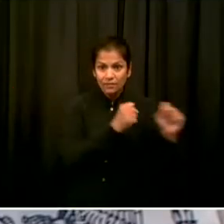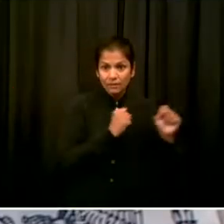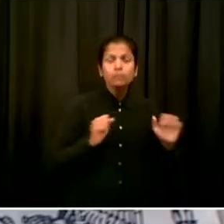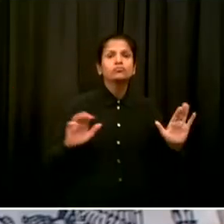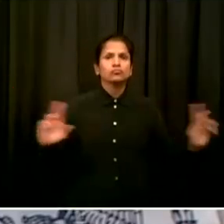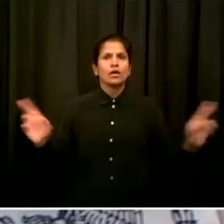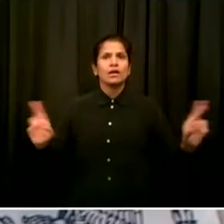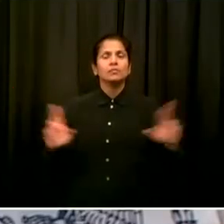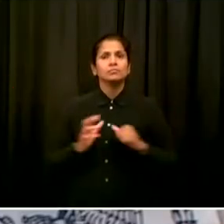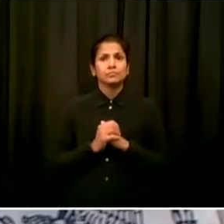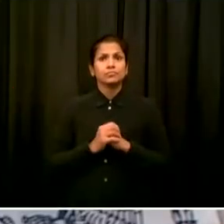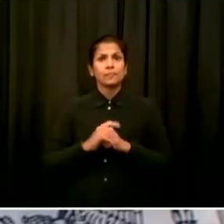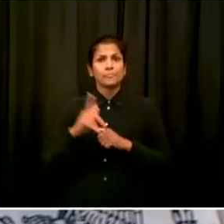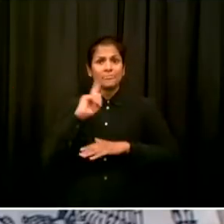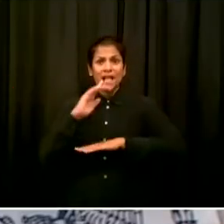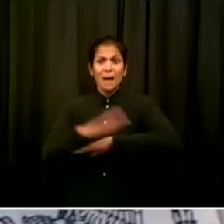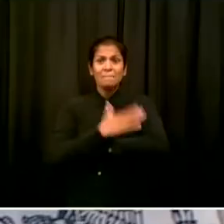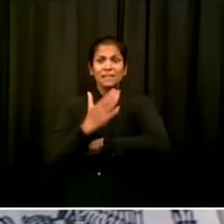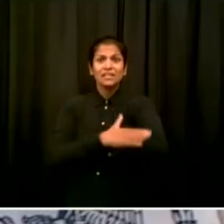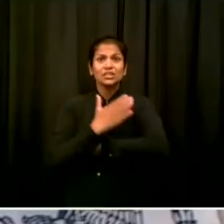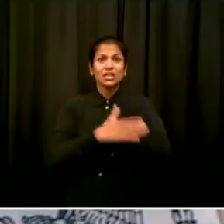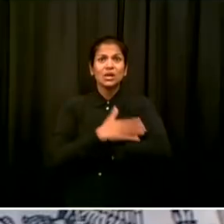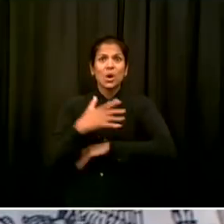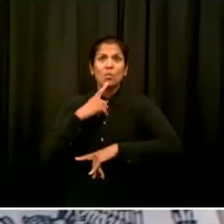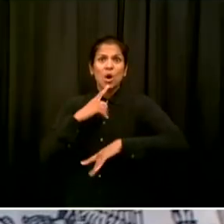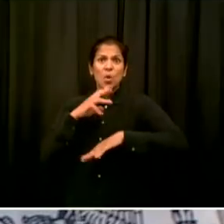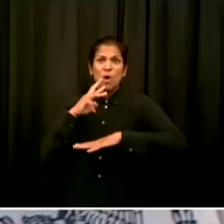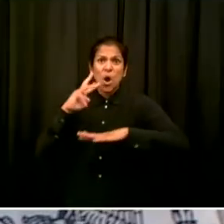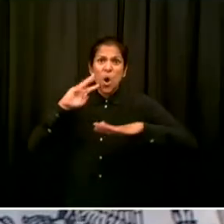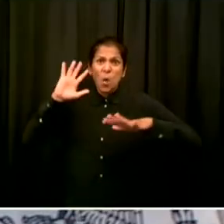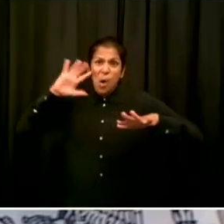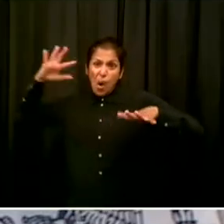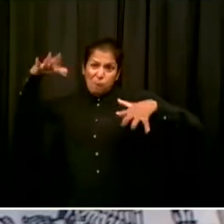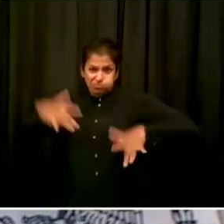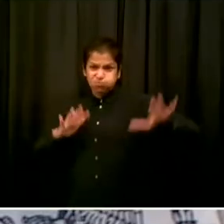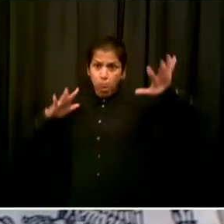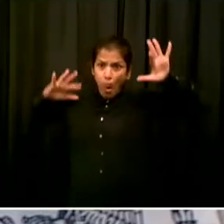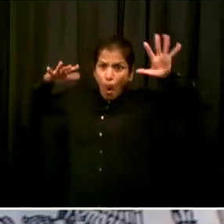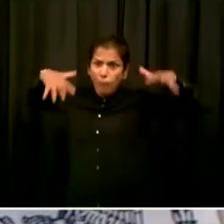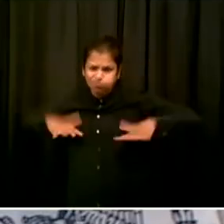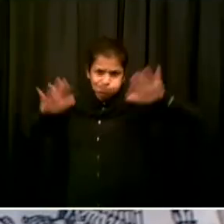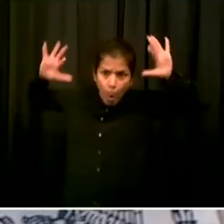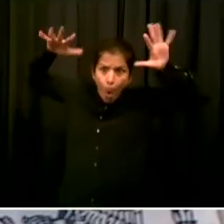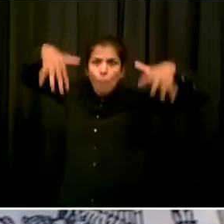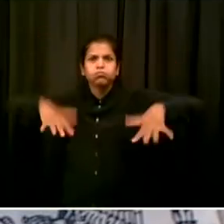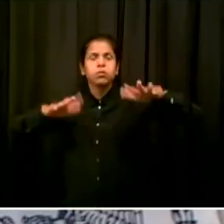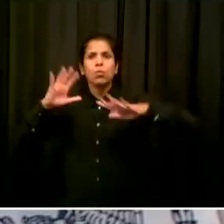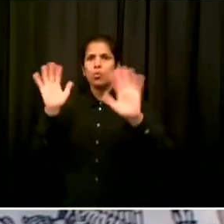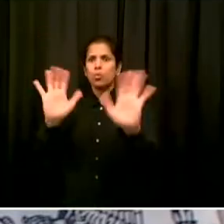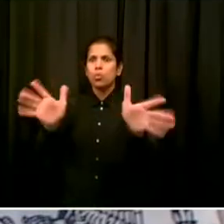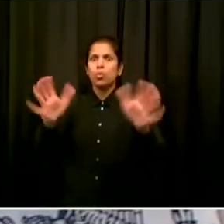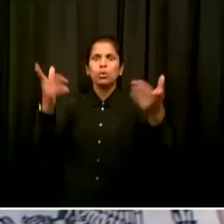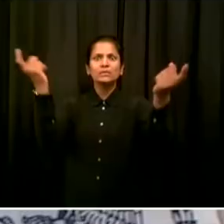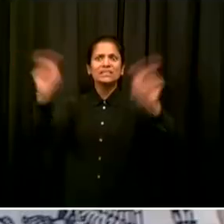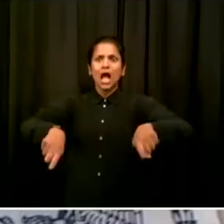THINK, DURING A STORM IS A GREAT TIME TO BE ON THE BEACH AND THDRE ATMAIC WAVES AND ALL OF THAT.